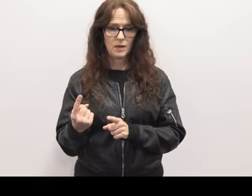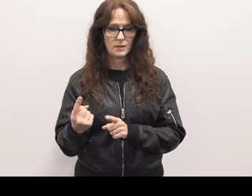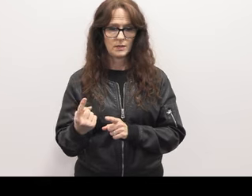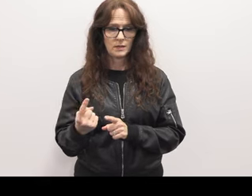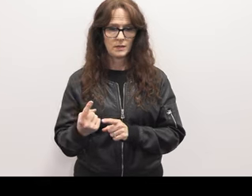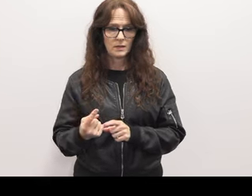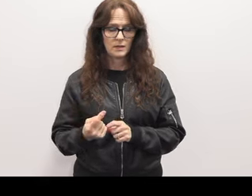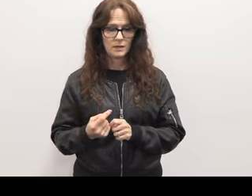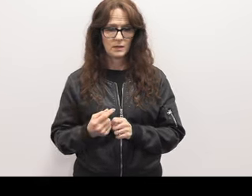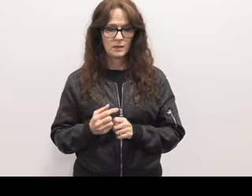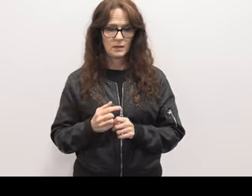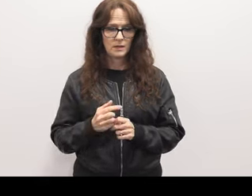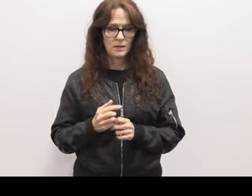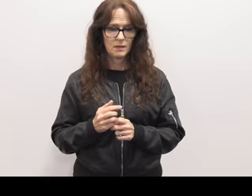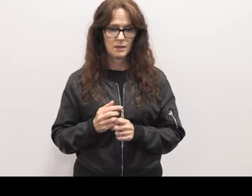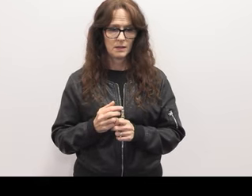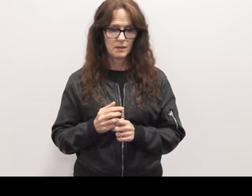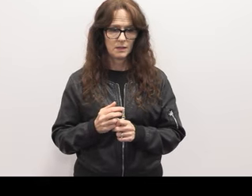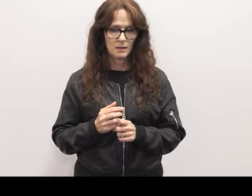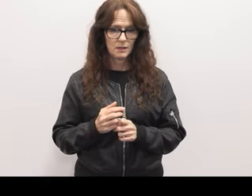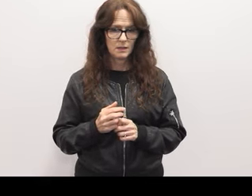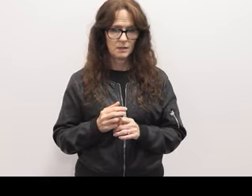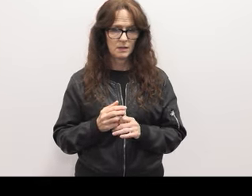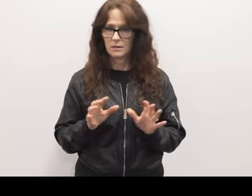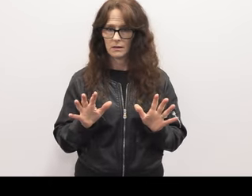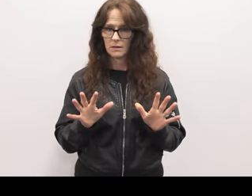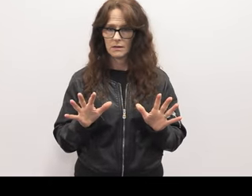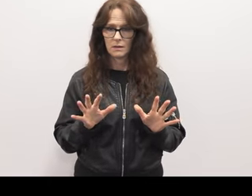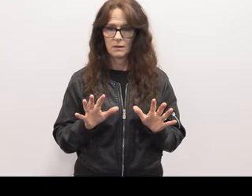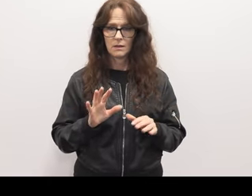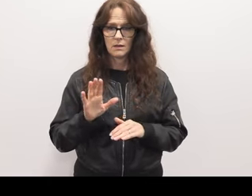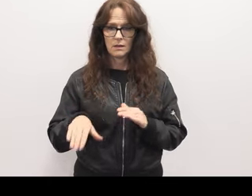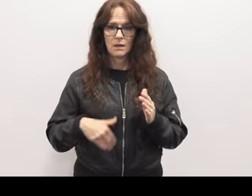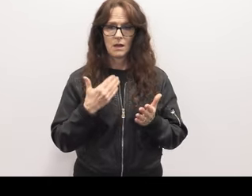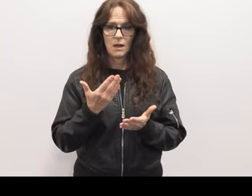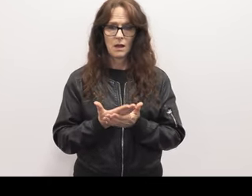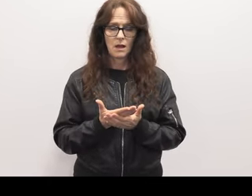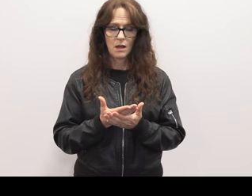Or are you saying no, I'm all in on five or you're saying no,